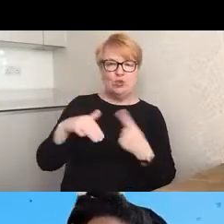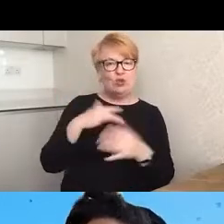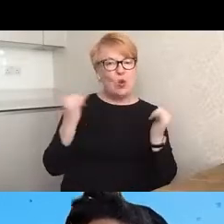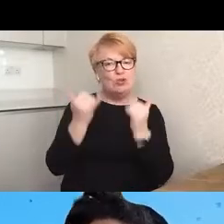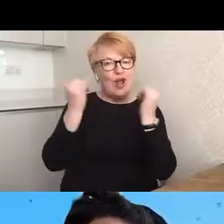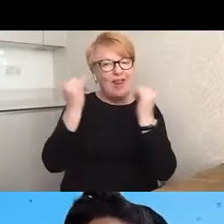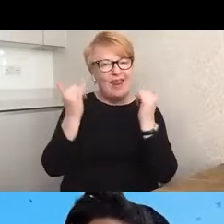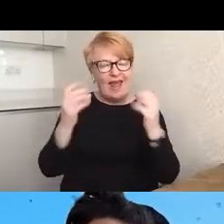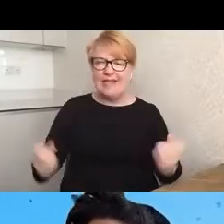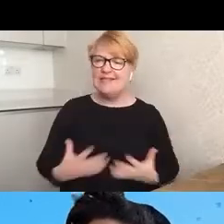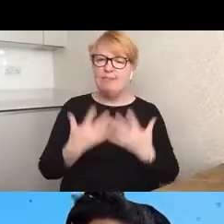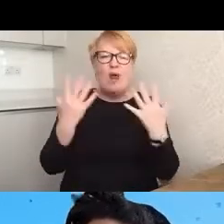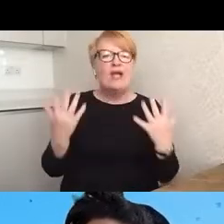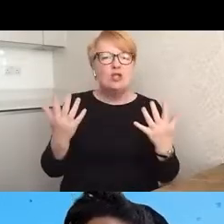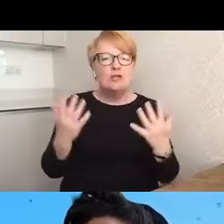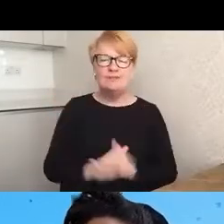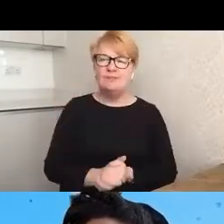I'm constantly trying to figure out what makes us social.